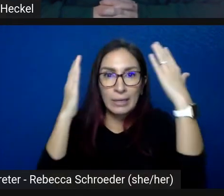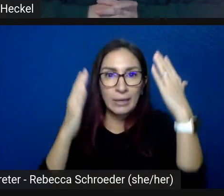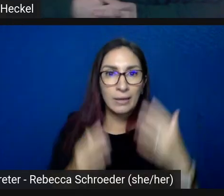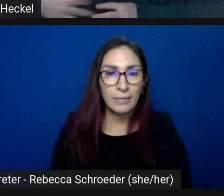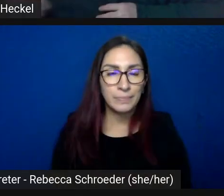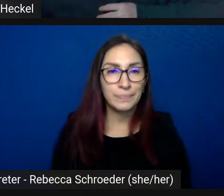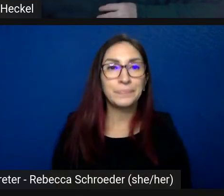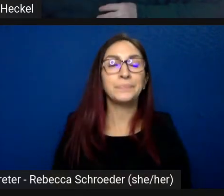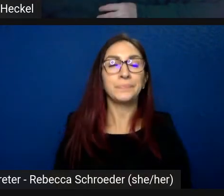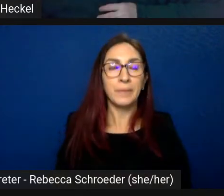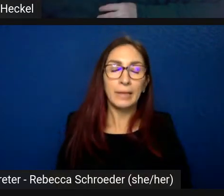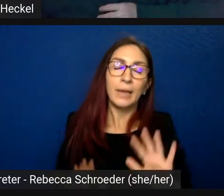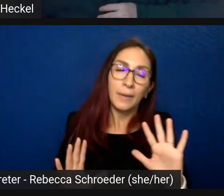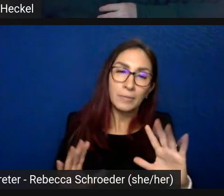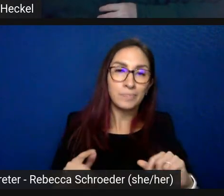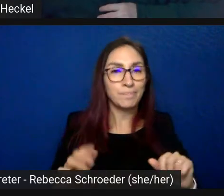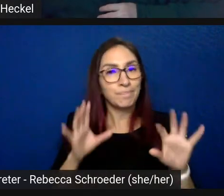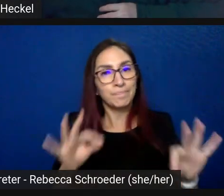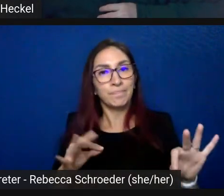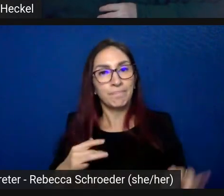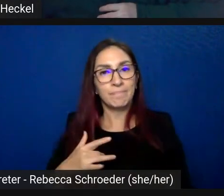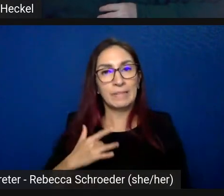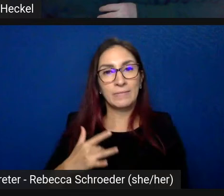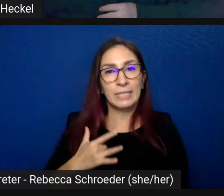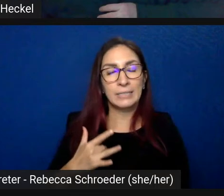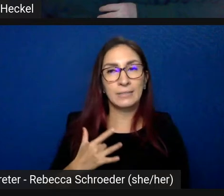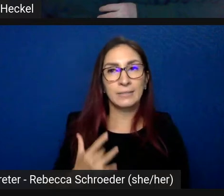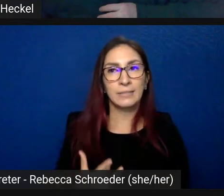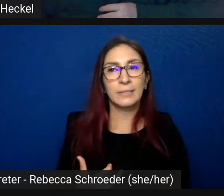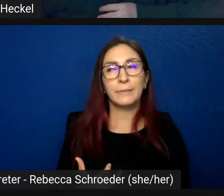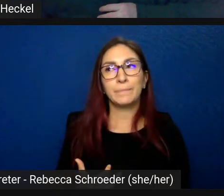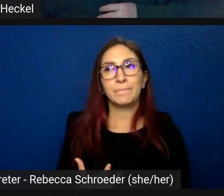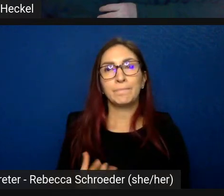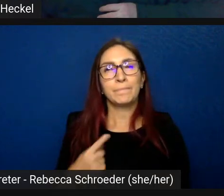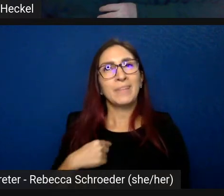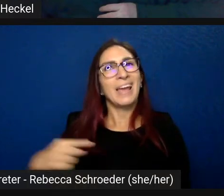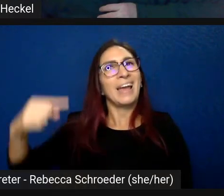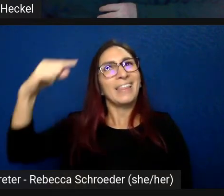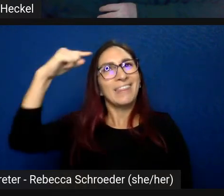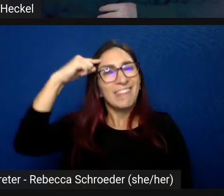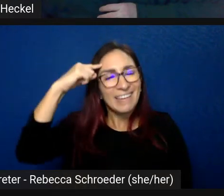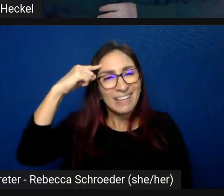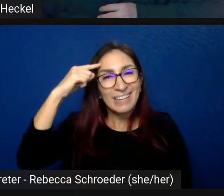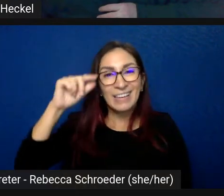I don't think ACF is against the blocks.